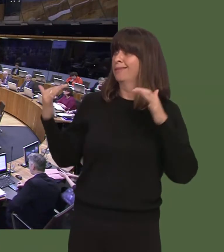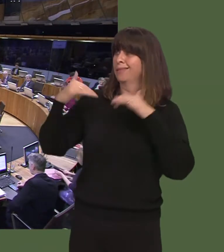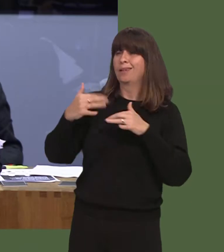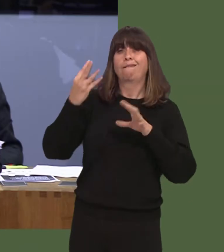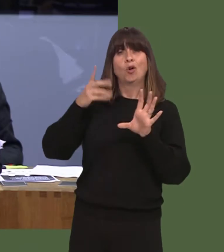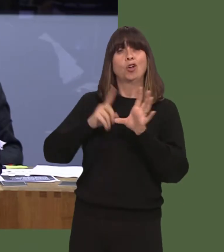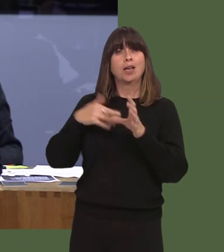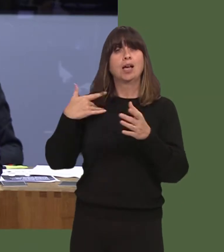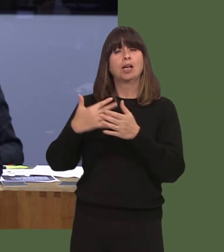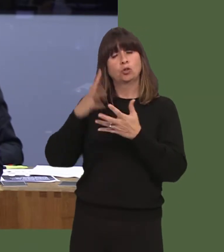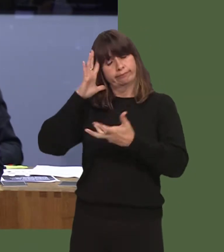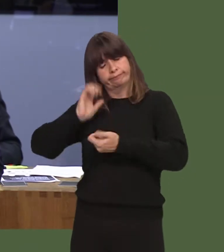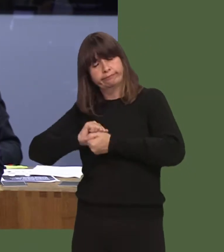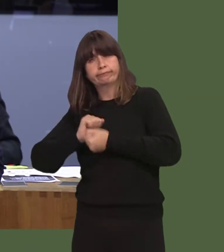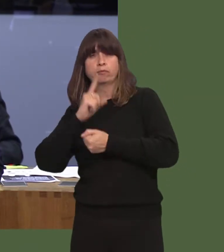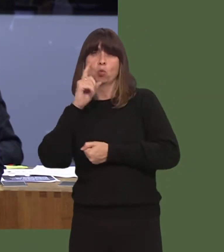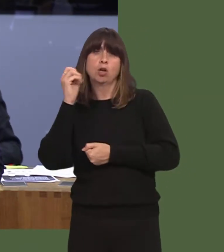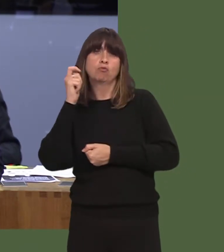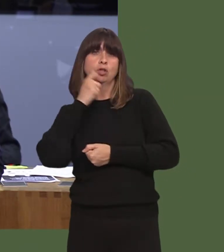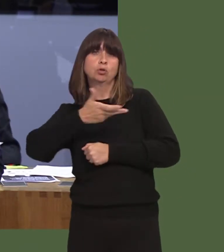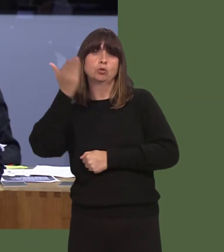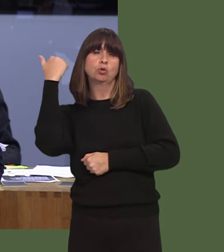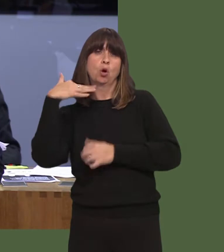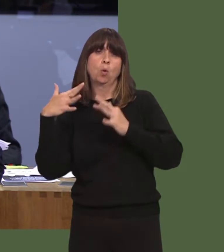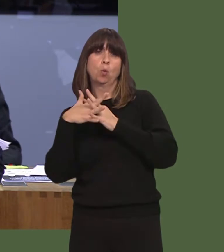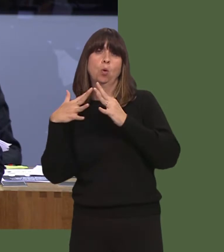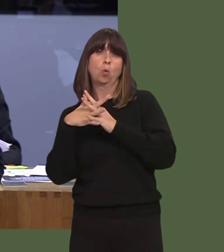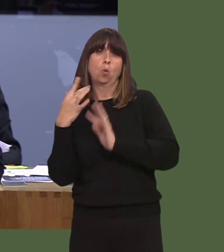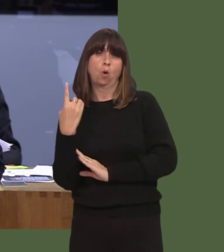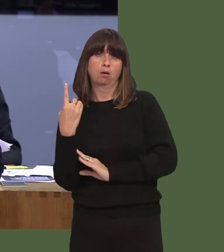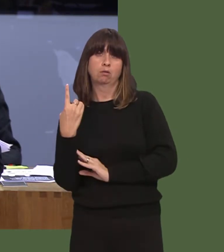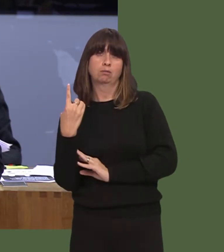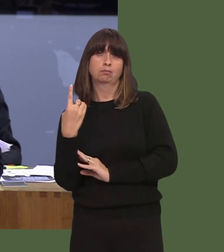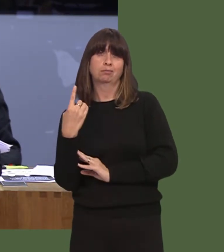to mark the centenary of the events of the first world war, and I want to pay tribute